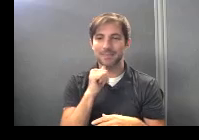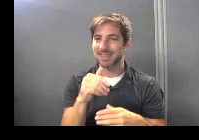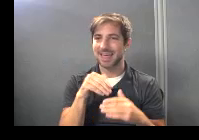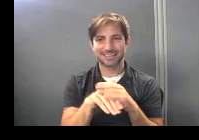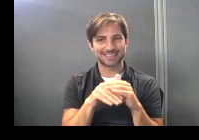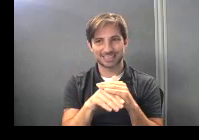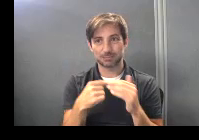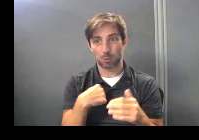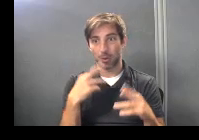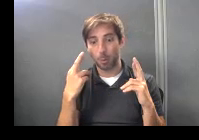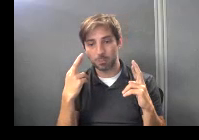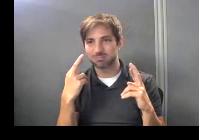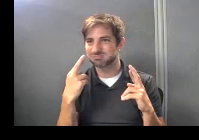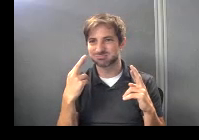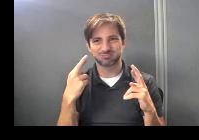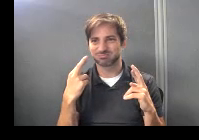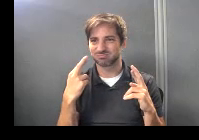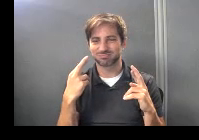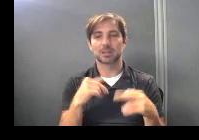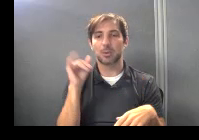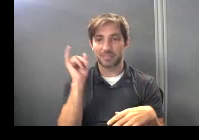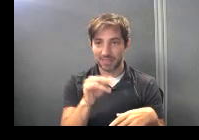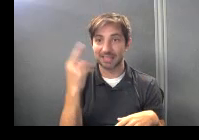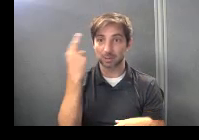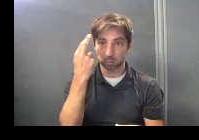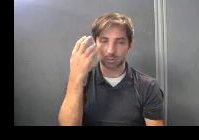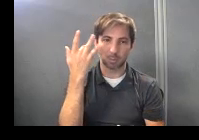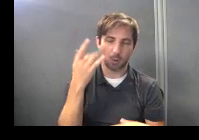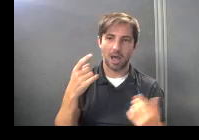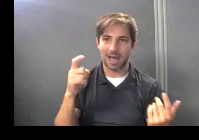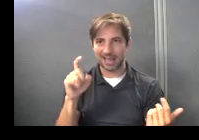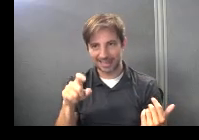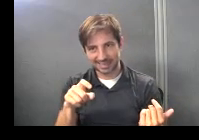WOULD BE. THIS IS WHY WE NEED A POOL OF CONTENT AND